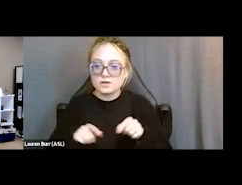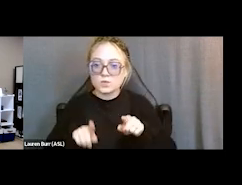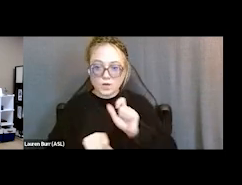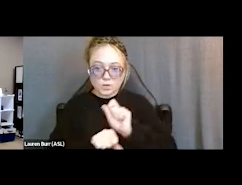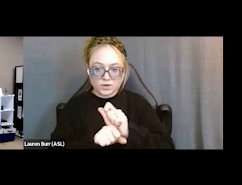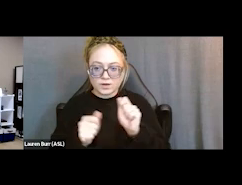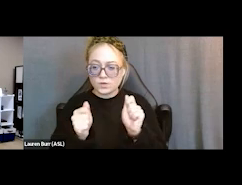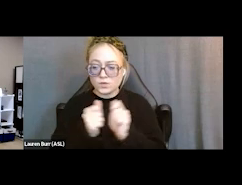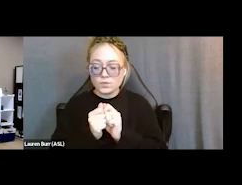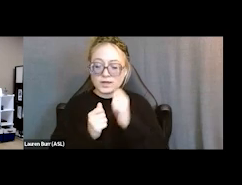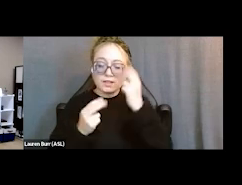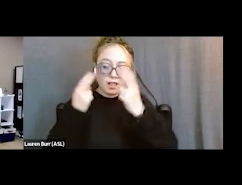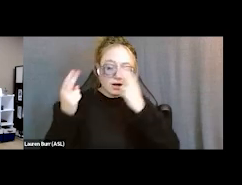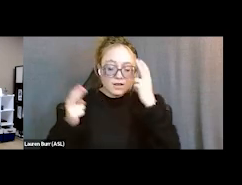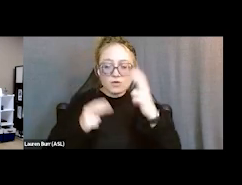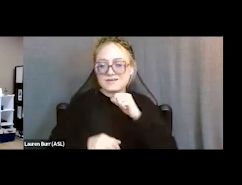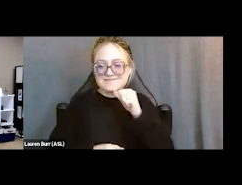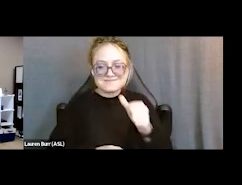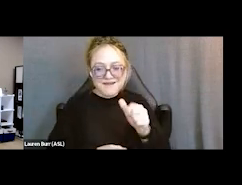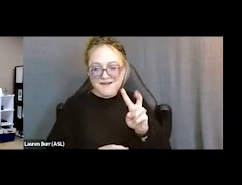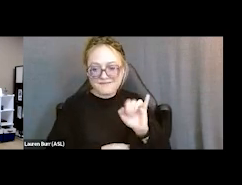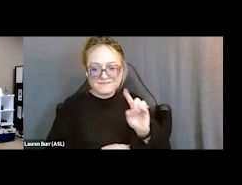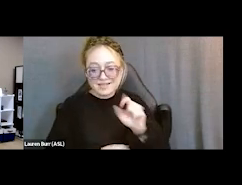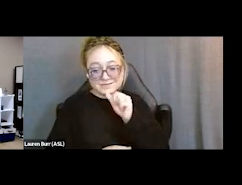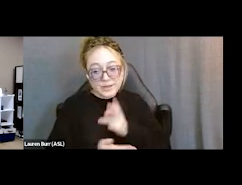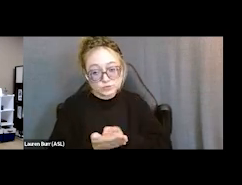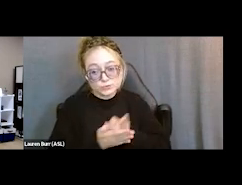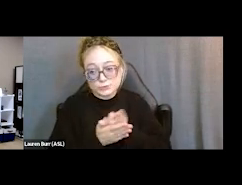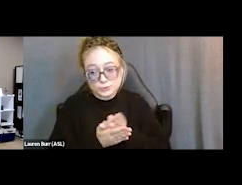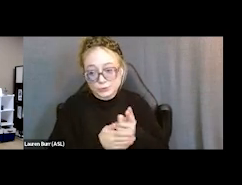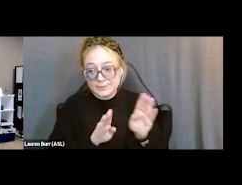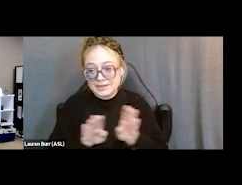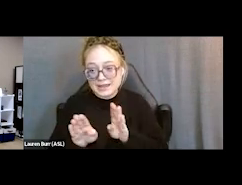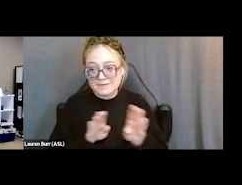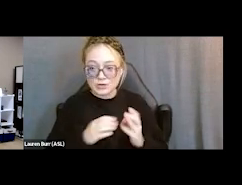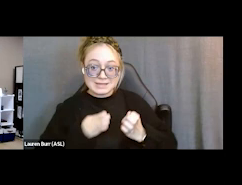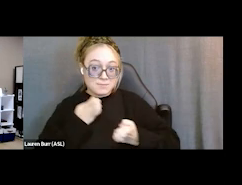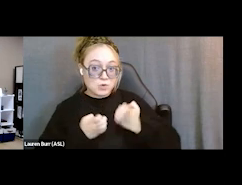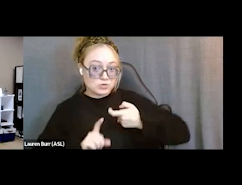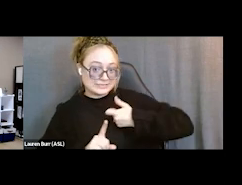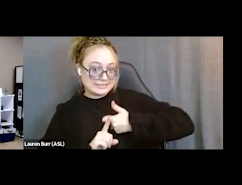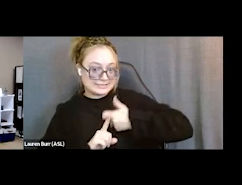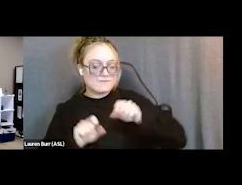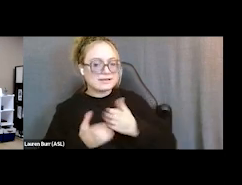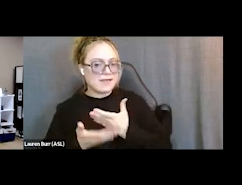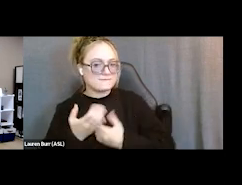or an invalid experience or behavior, we can still usually validate the emotion, as it's usually valid that they would feel a certain